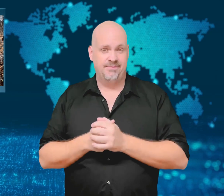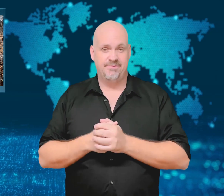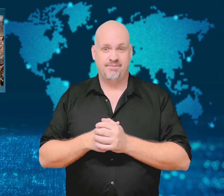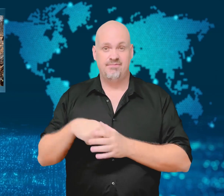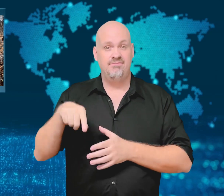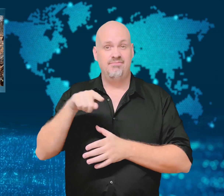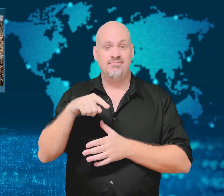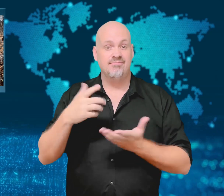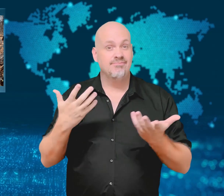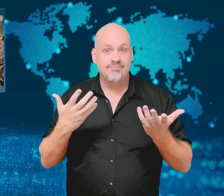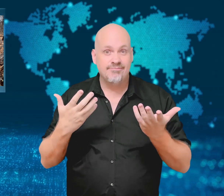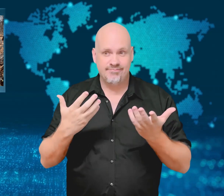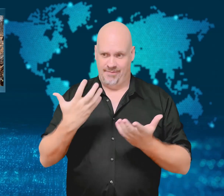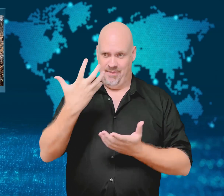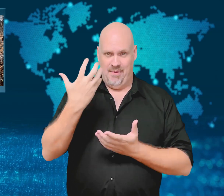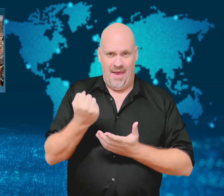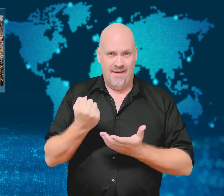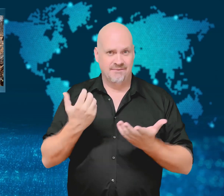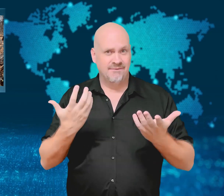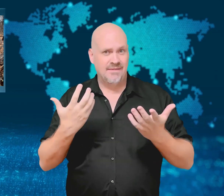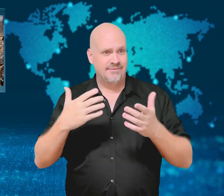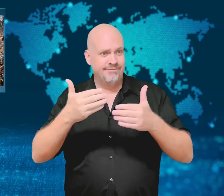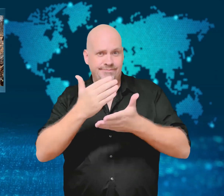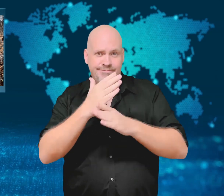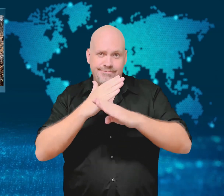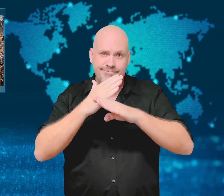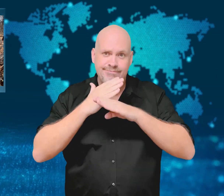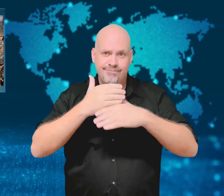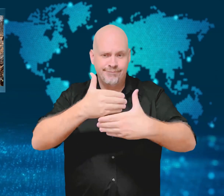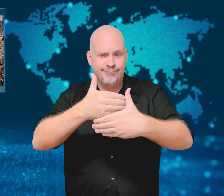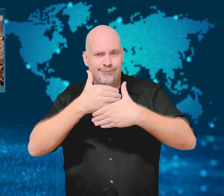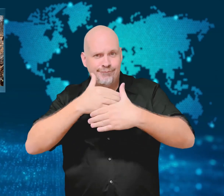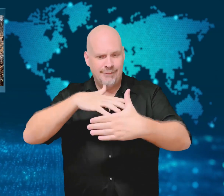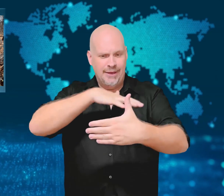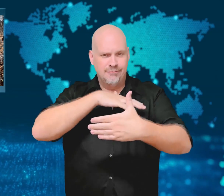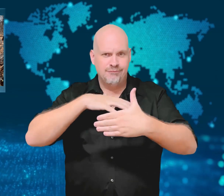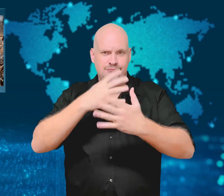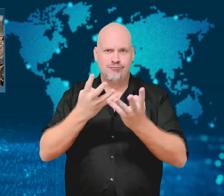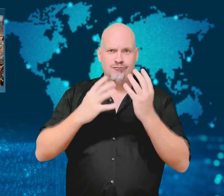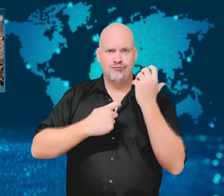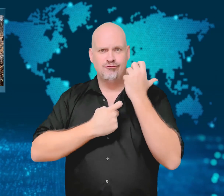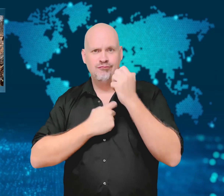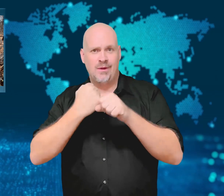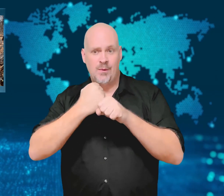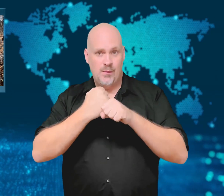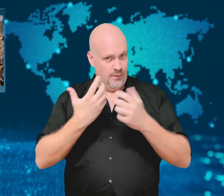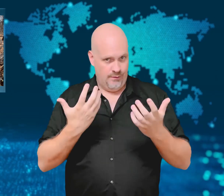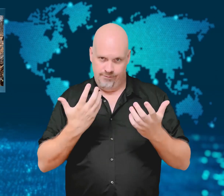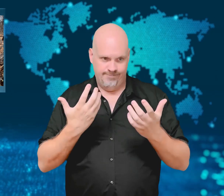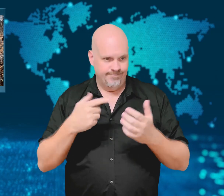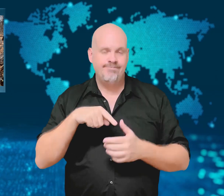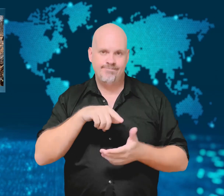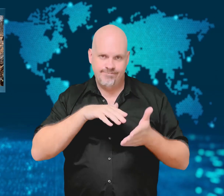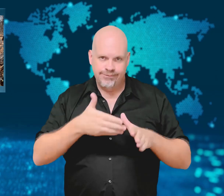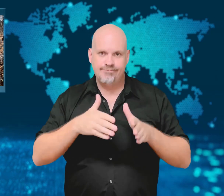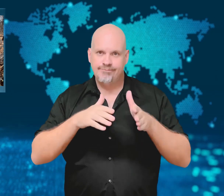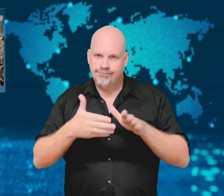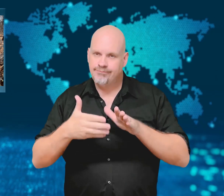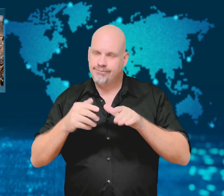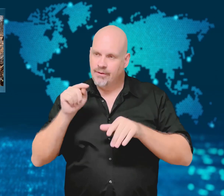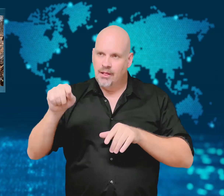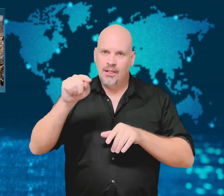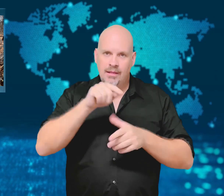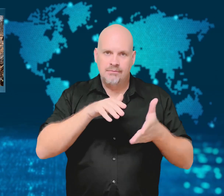Some of the animals have died despite the protection of wildlife preserves.